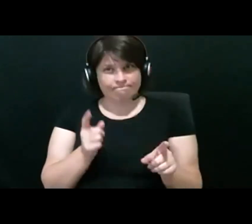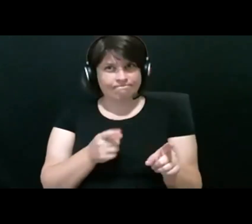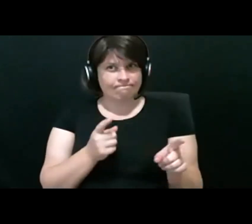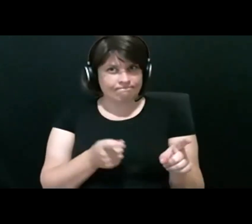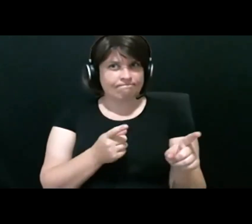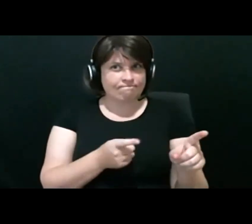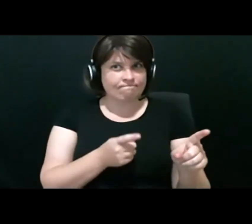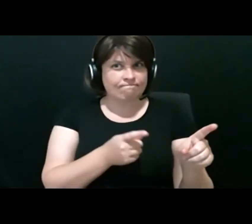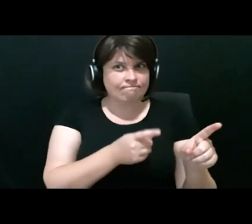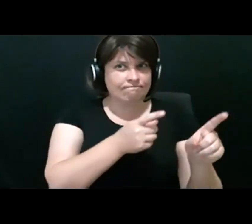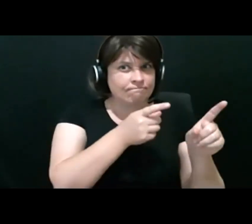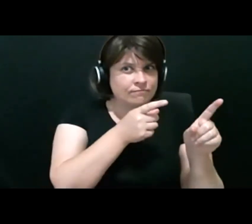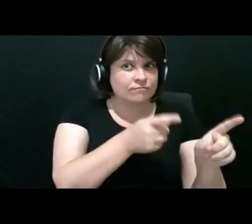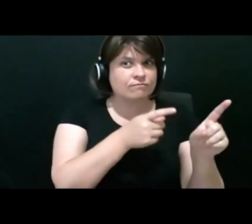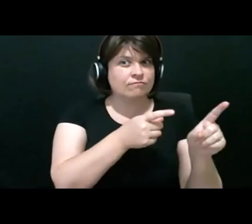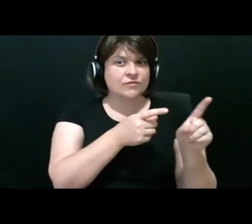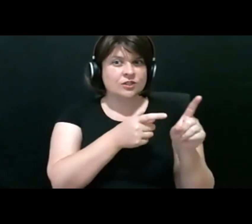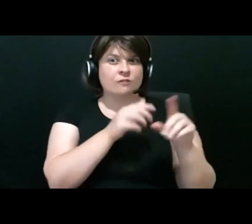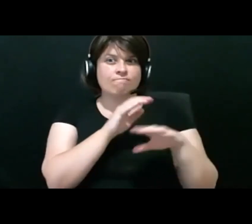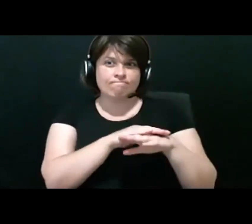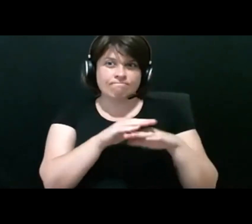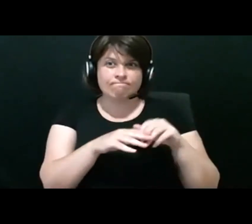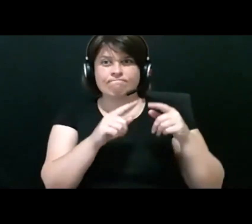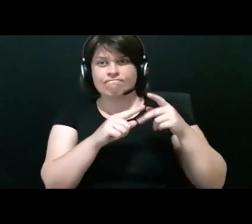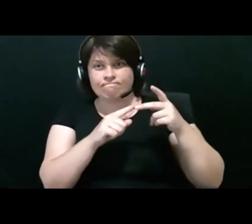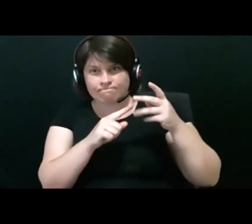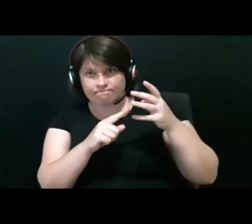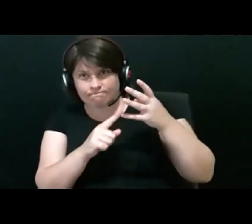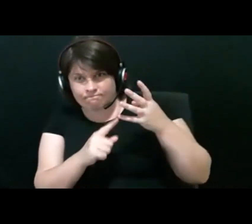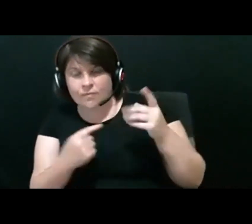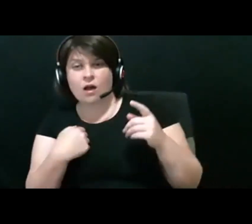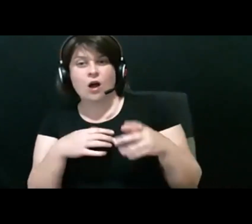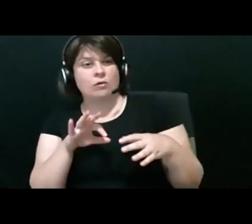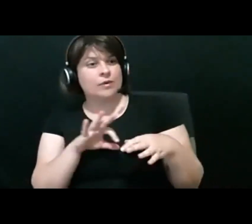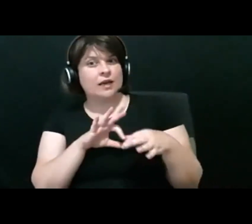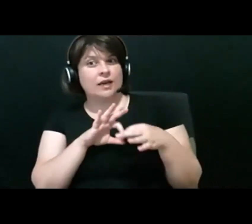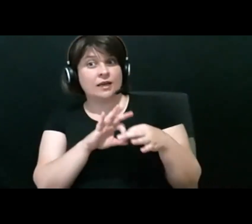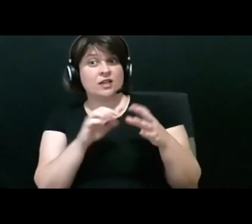any more and I would be thinking, I would be engablging an occupational therapist to help you